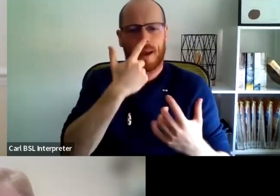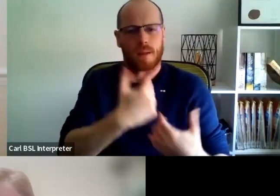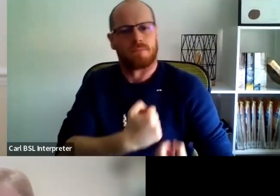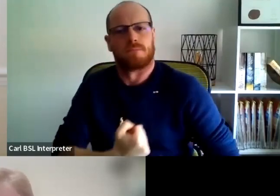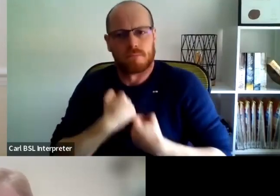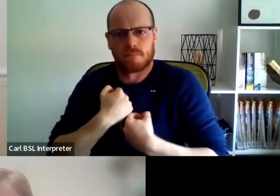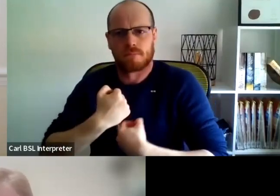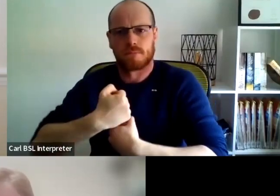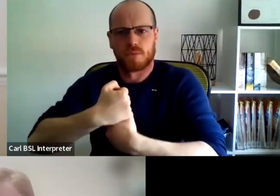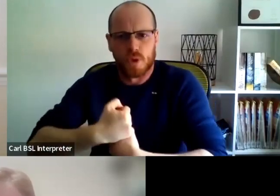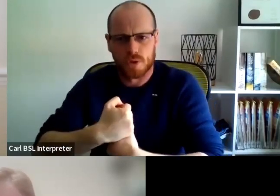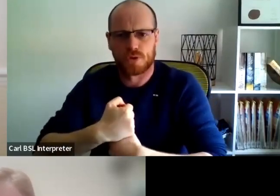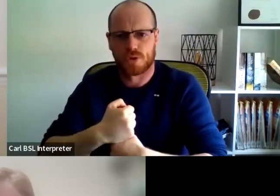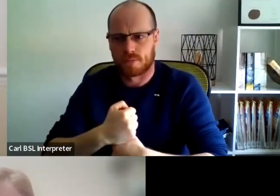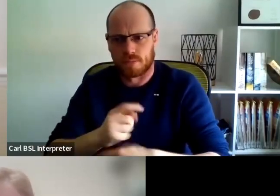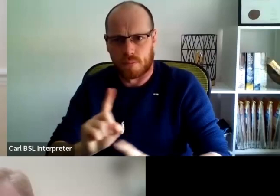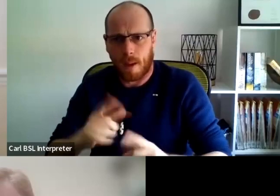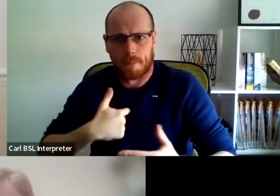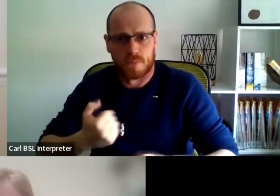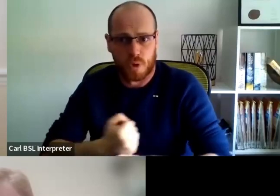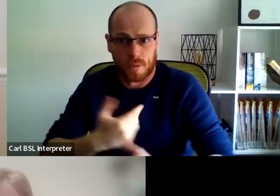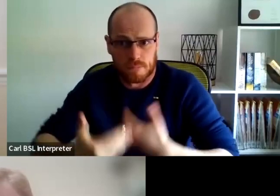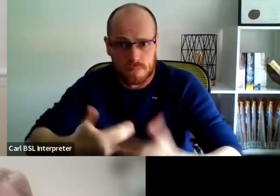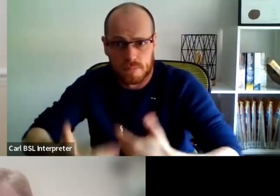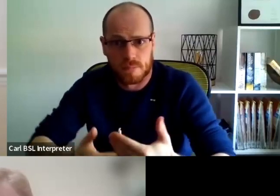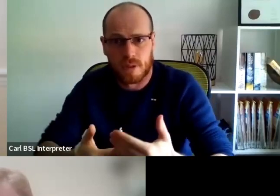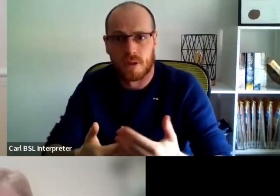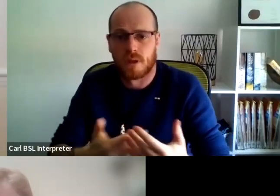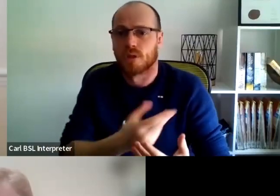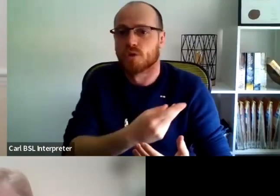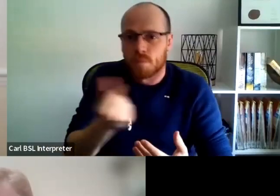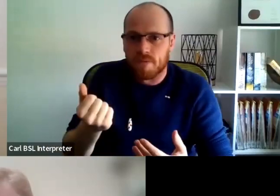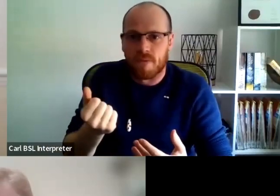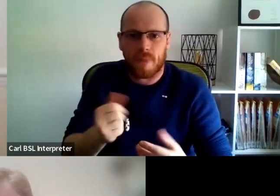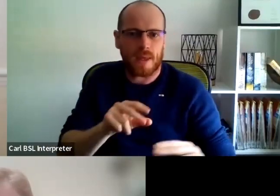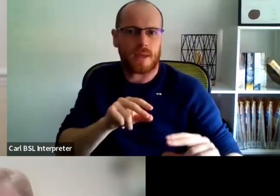they're doing within their church, and just by looking at some of the the chat, some of the areas